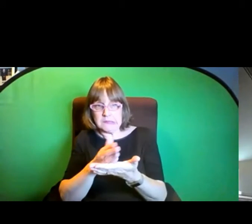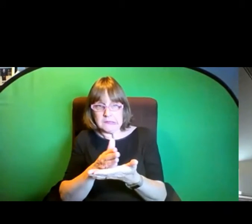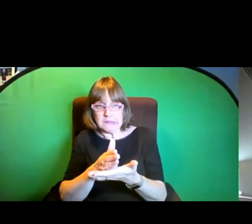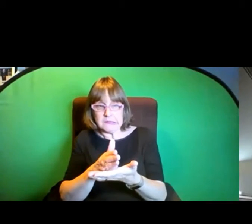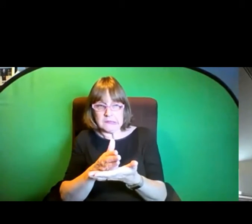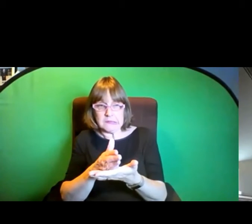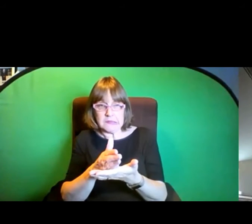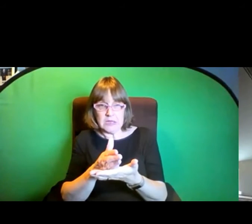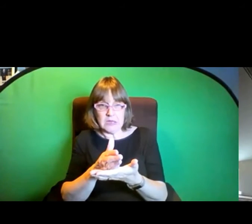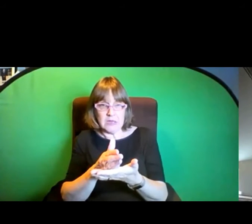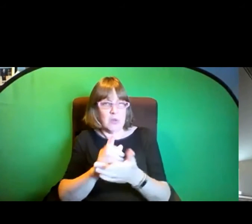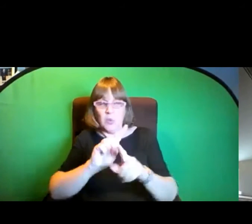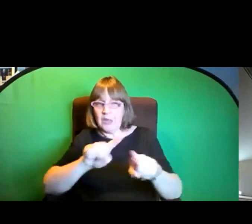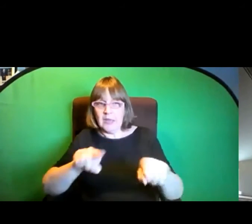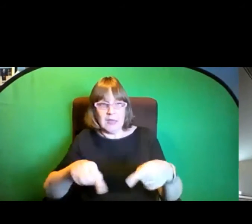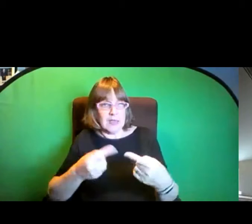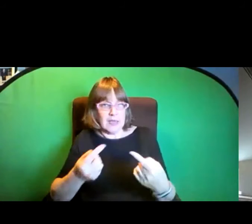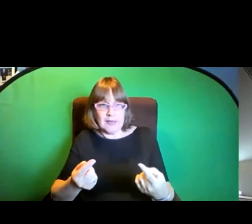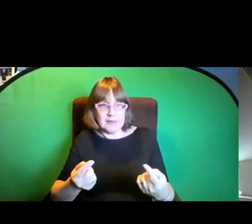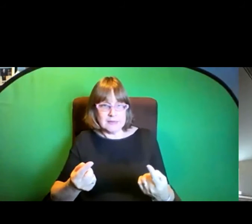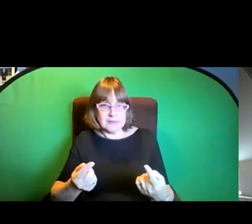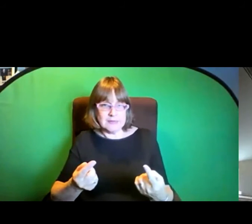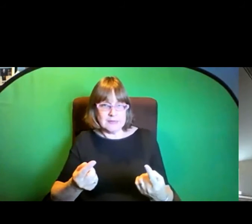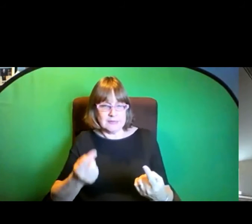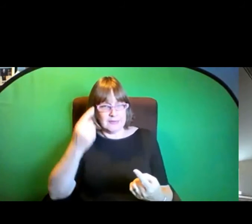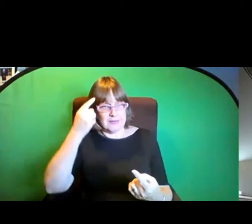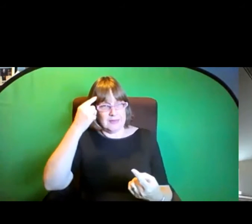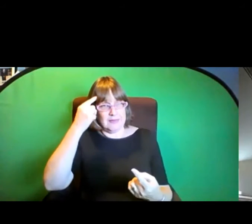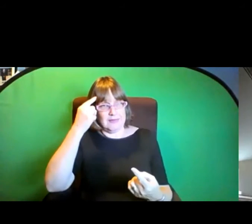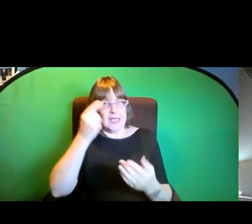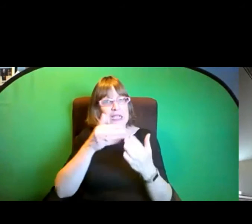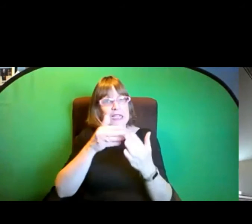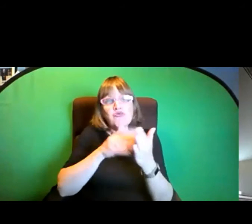we cannot take for granted that a green job is a good job that just isn't the case and